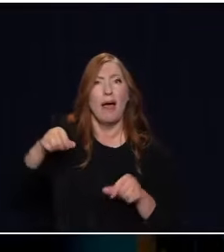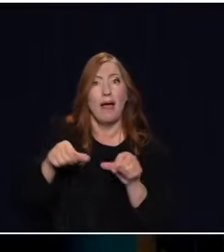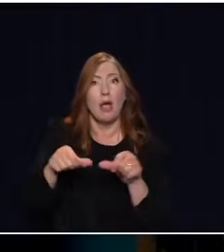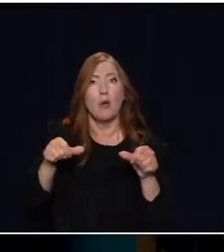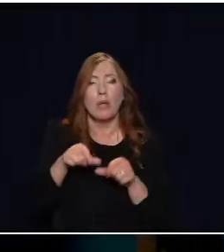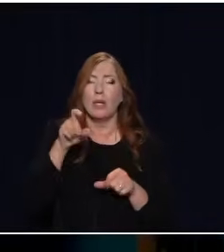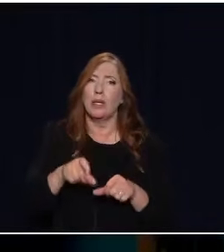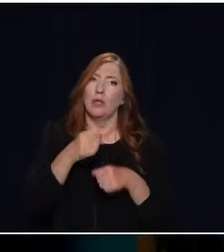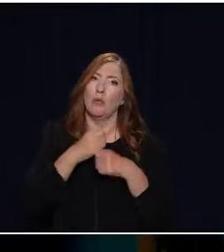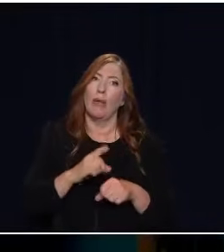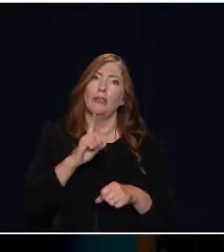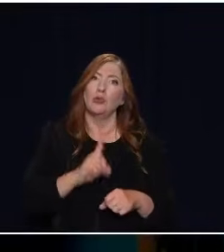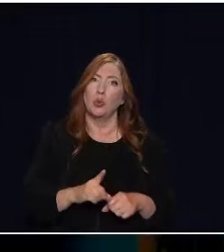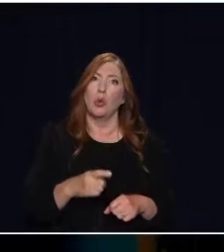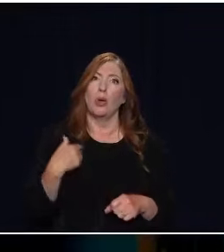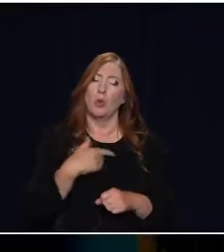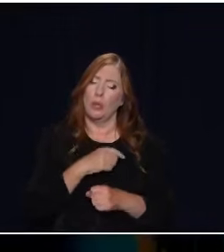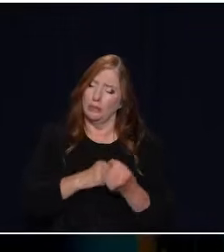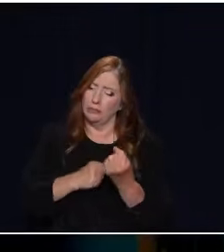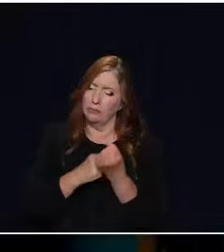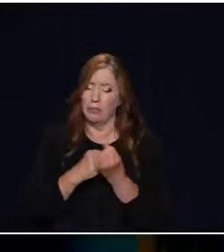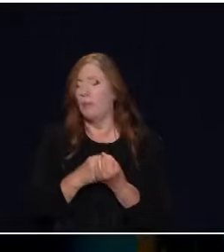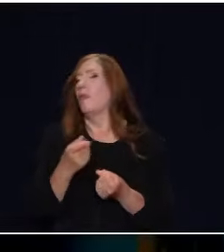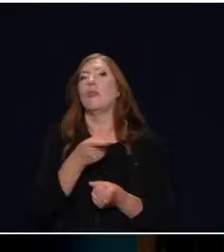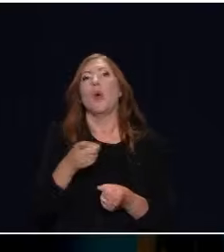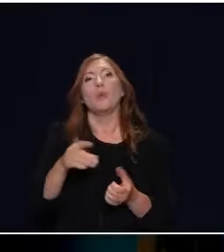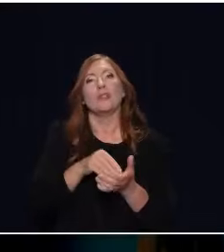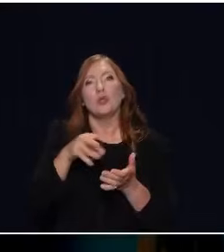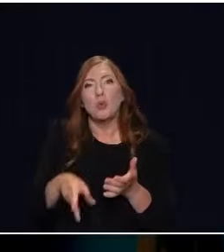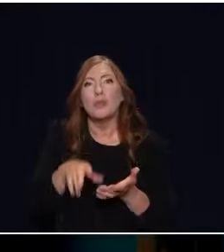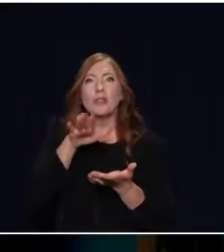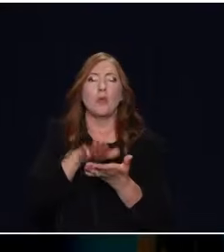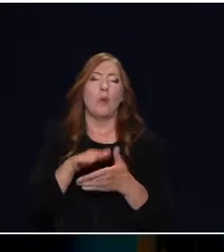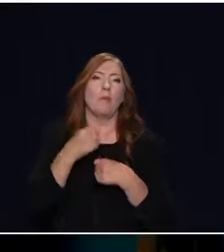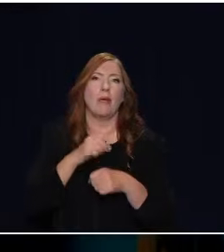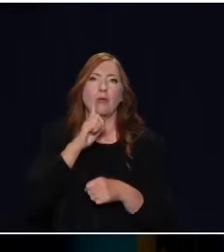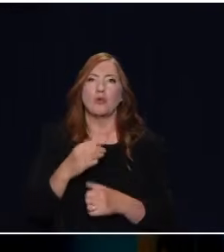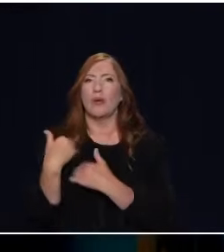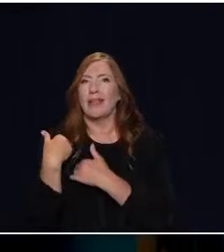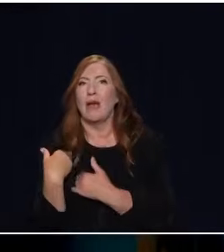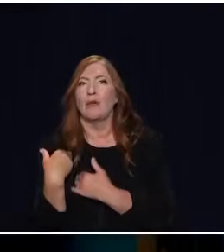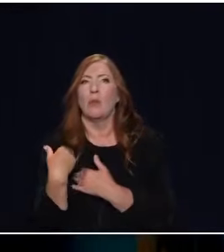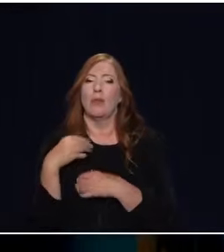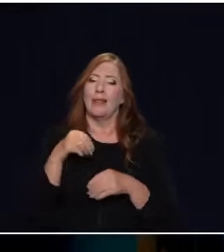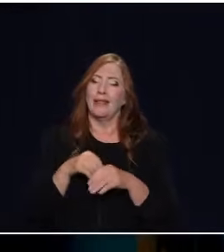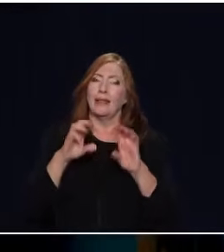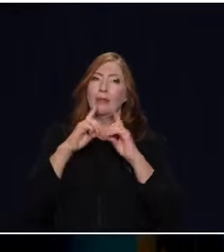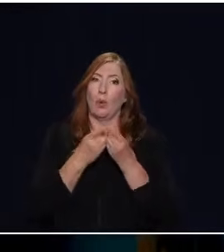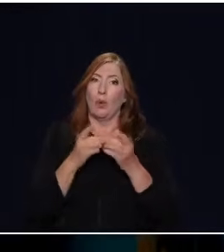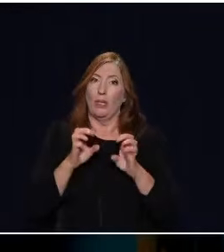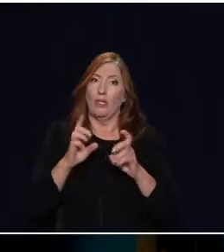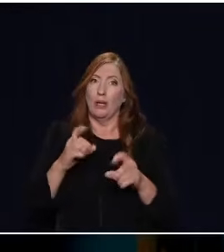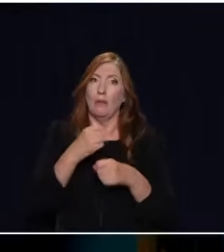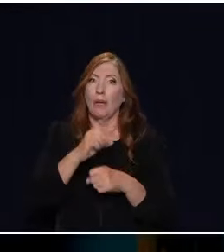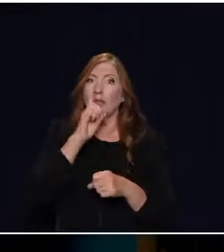MINUTES BY BUS TO SCHOOL BECAUSE THEY LIVE IN A RURAL AREA. SO WE REALLY NEED TO MAKE SURE